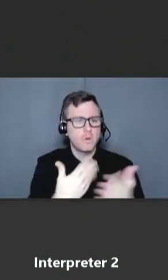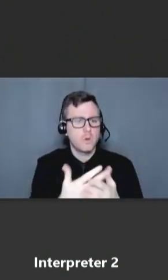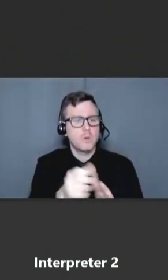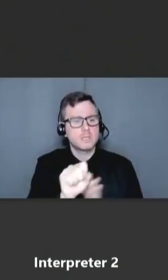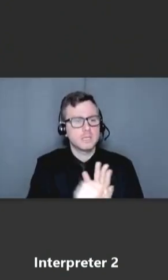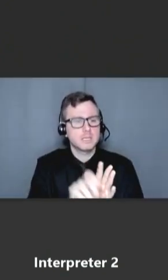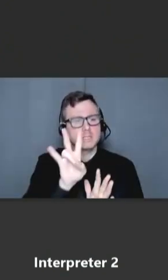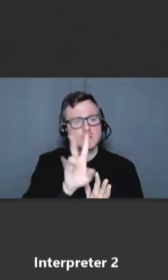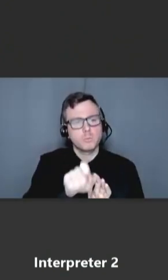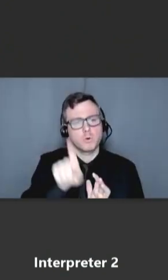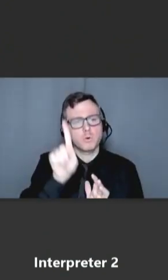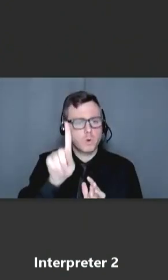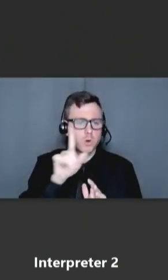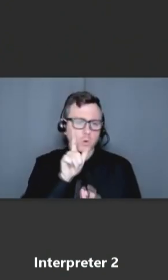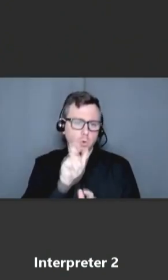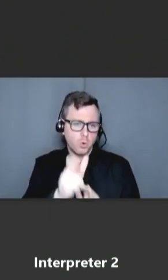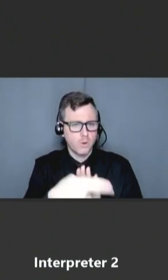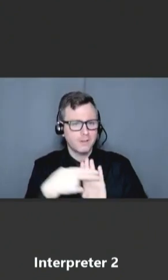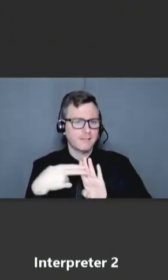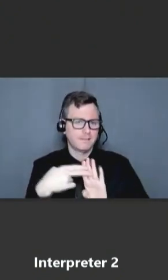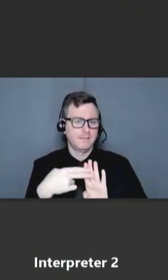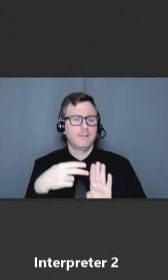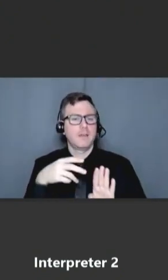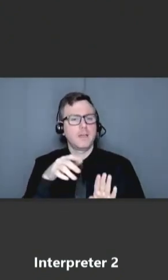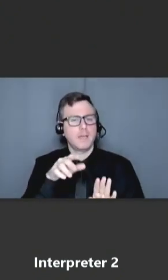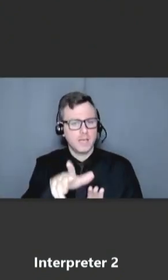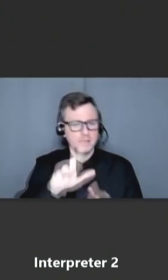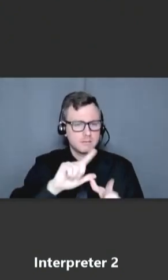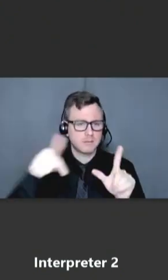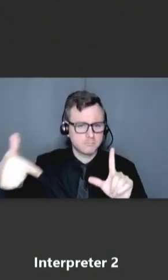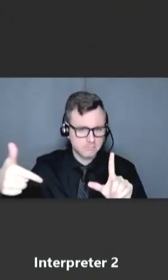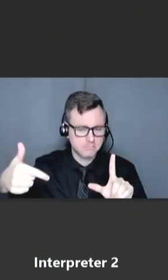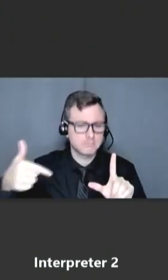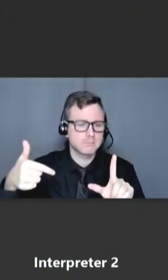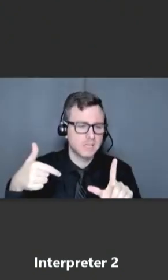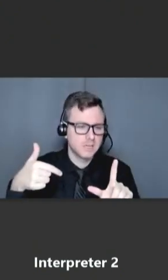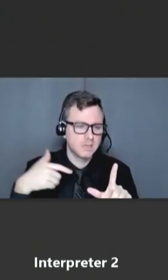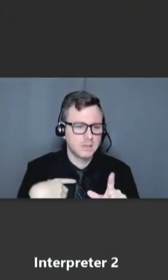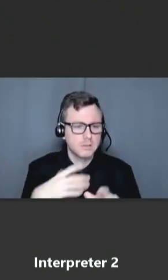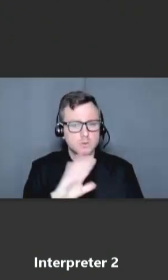population identifying as LGBT. So, it's fairly safe to assume that all providers are going to